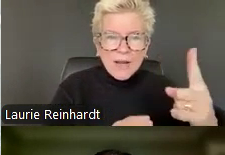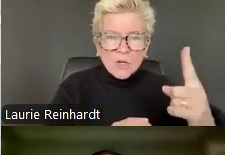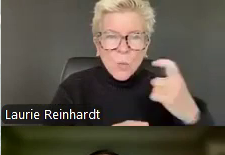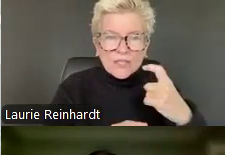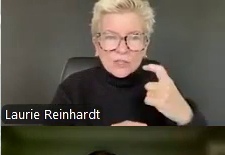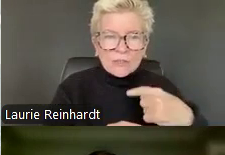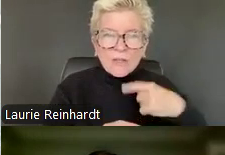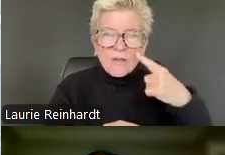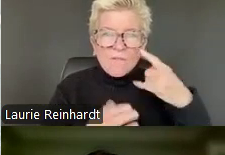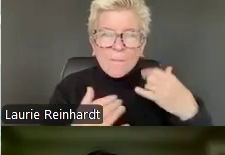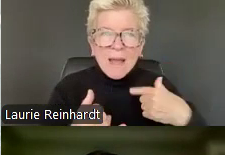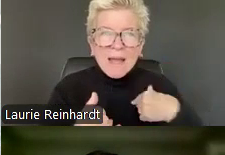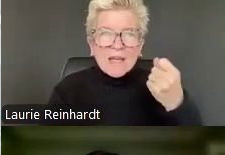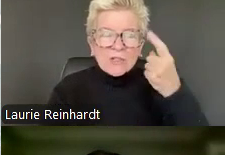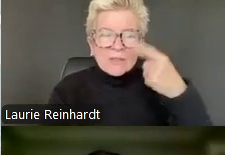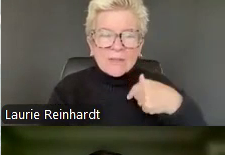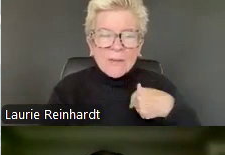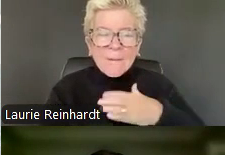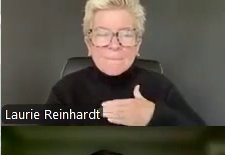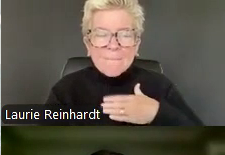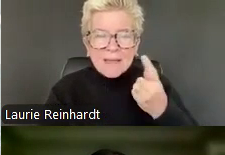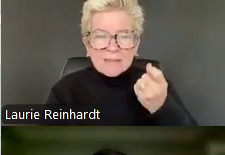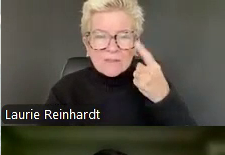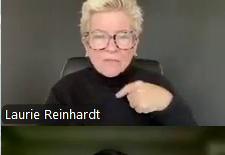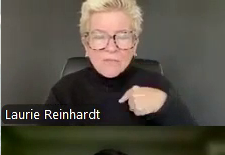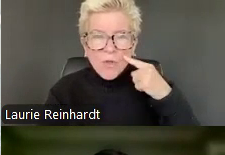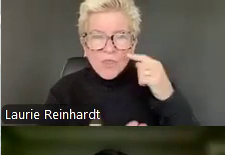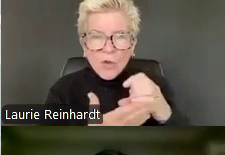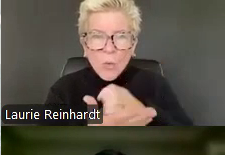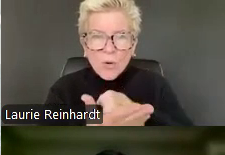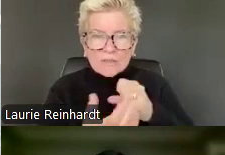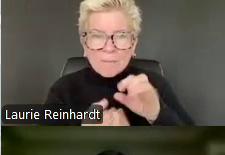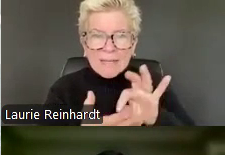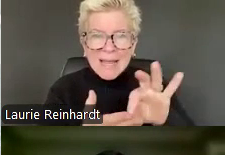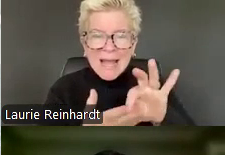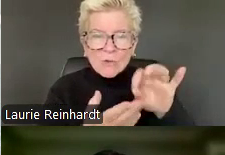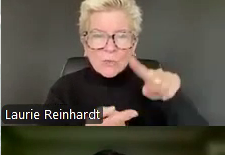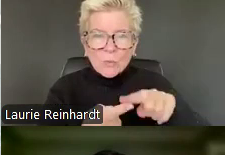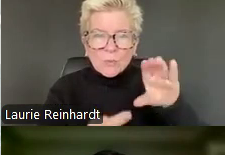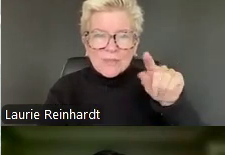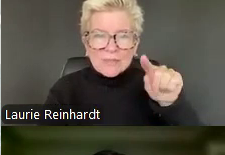to my understanding, in order for a course to be counted towards the CTE graduation pathway,